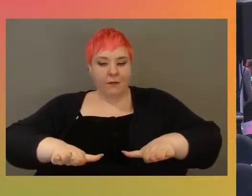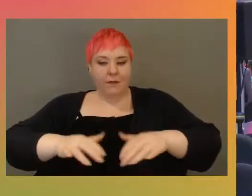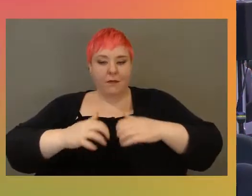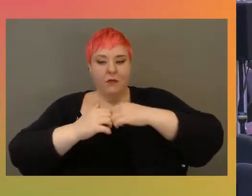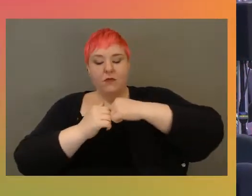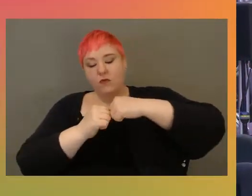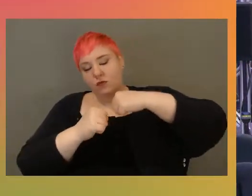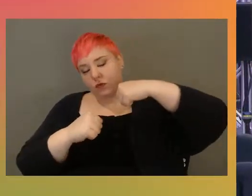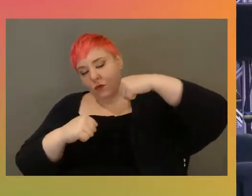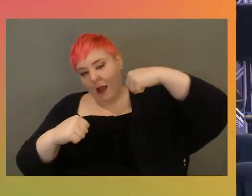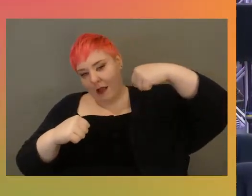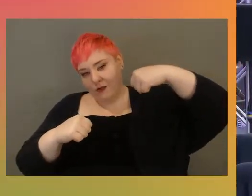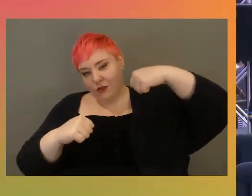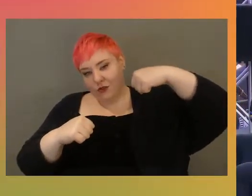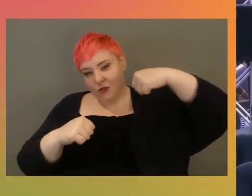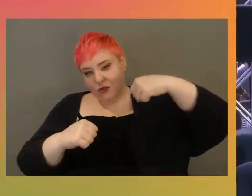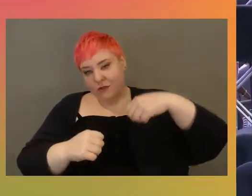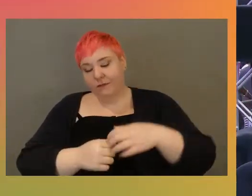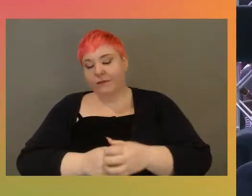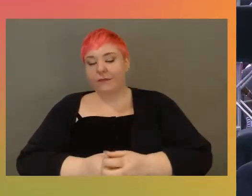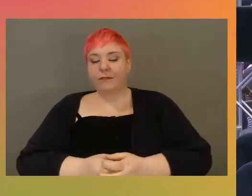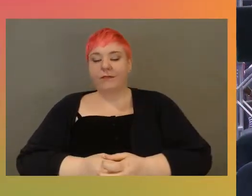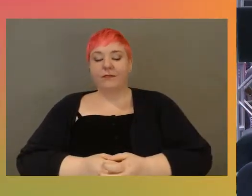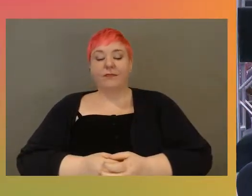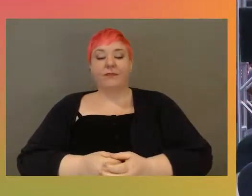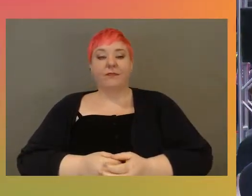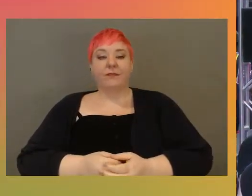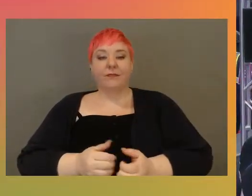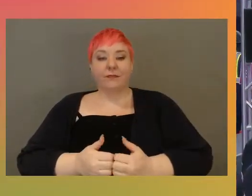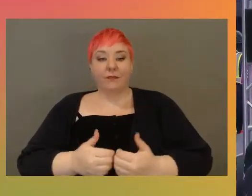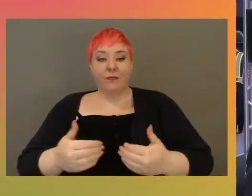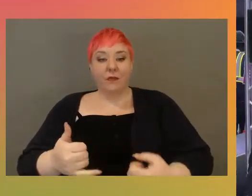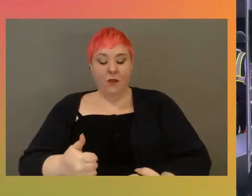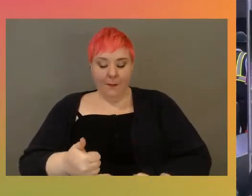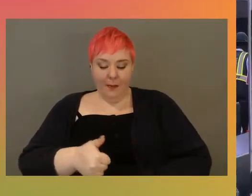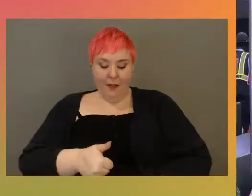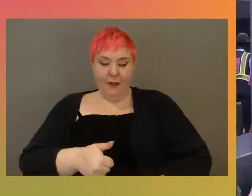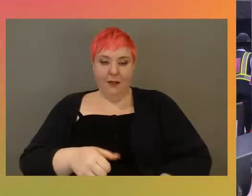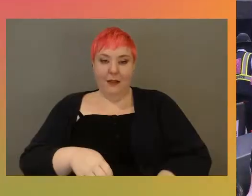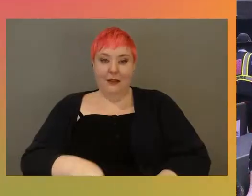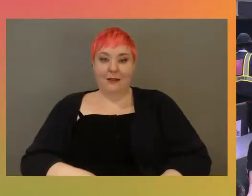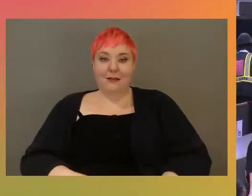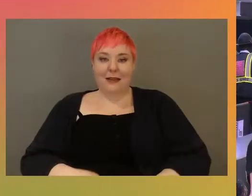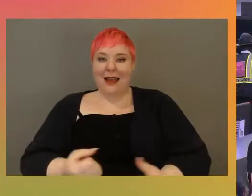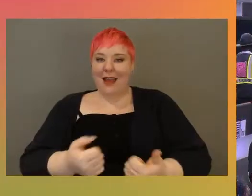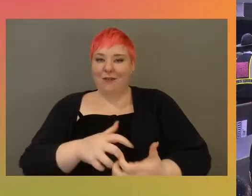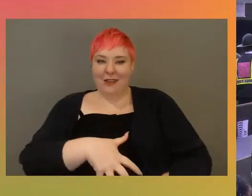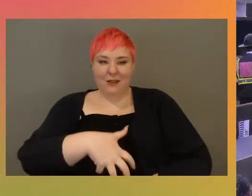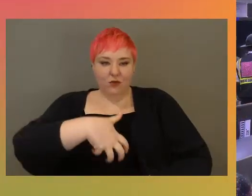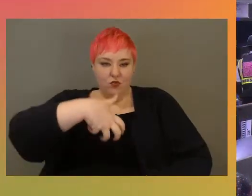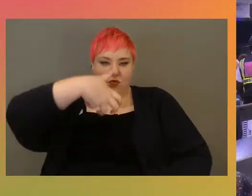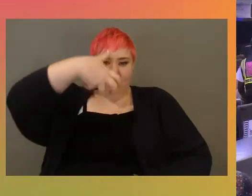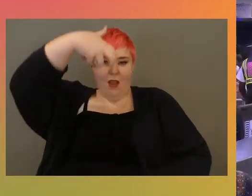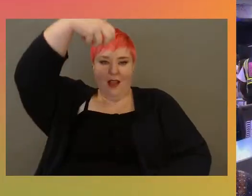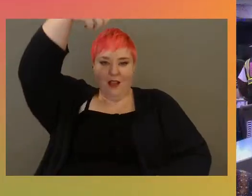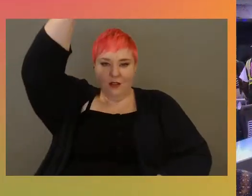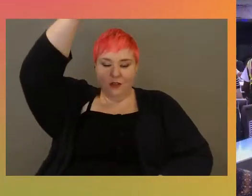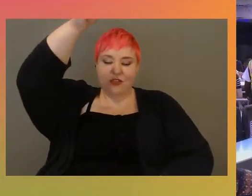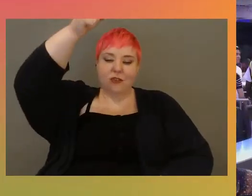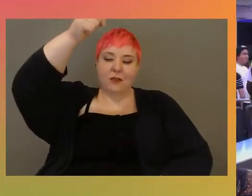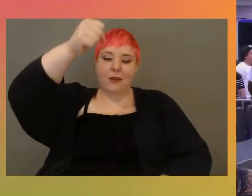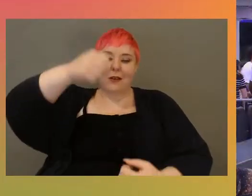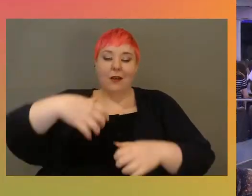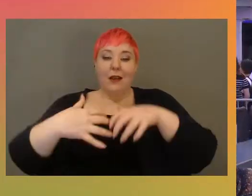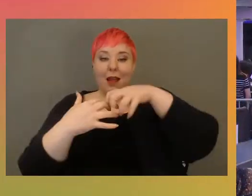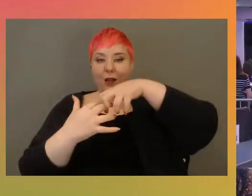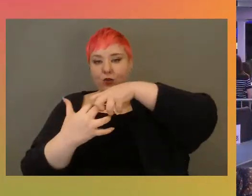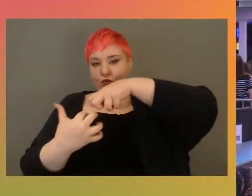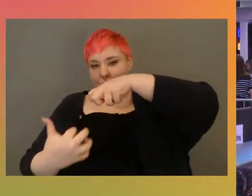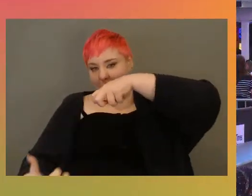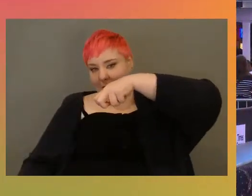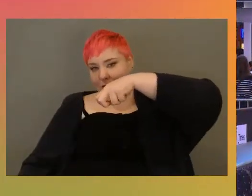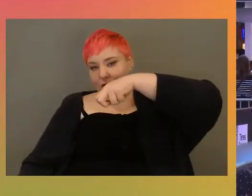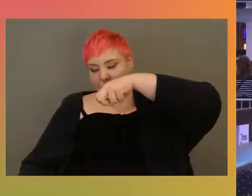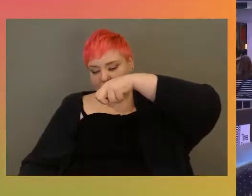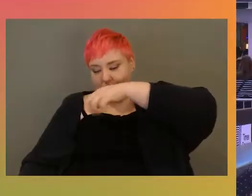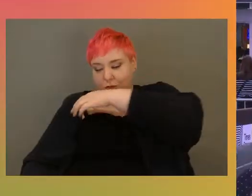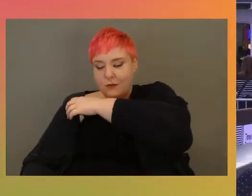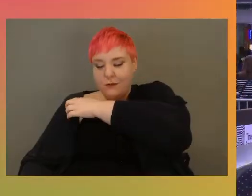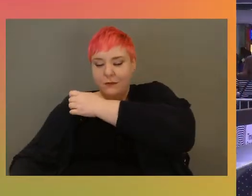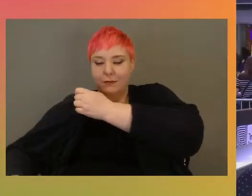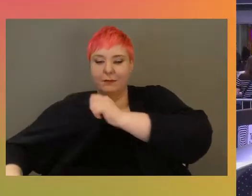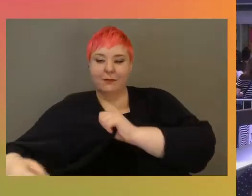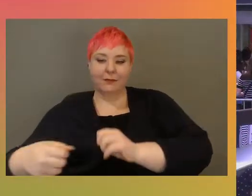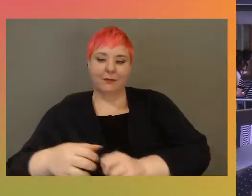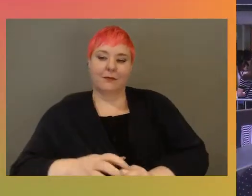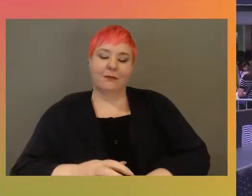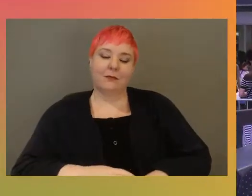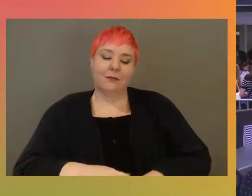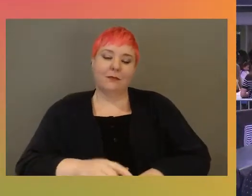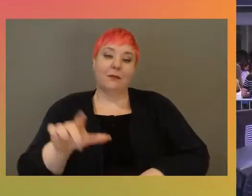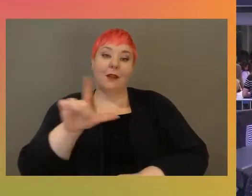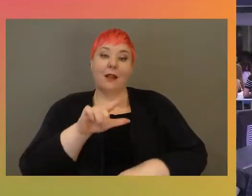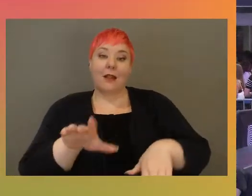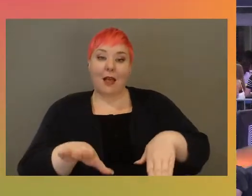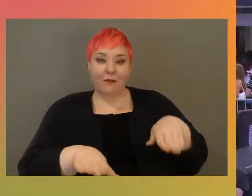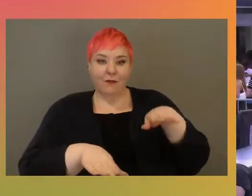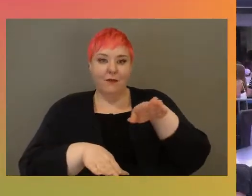MAKE THE LEGS STRONGER.